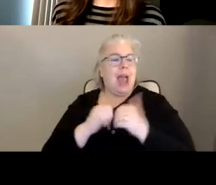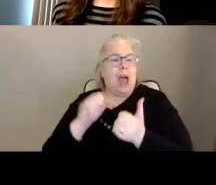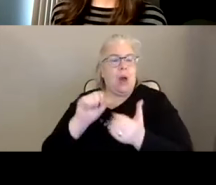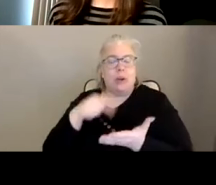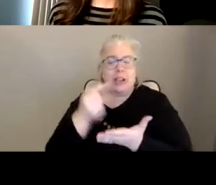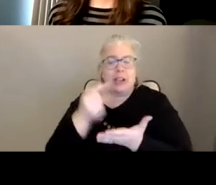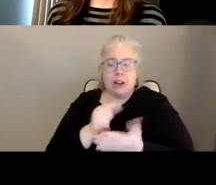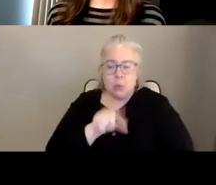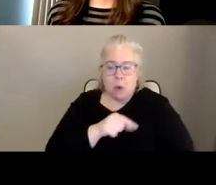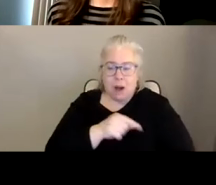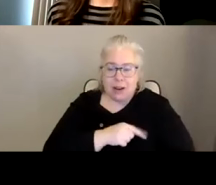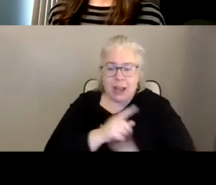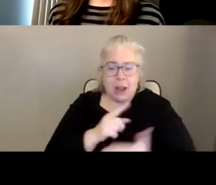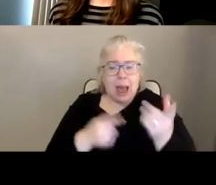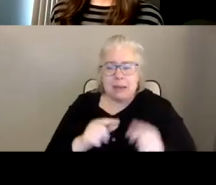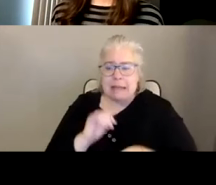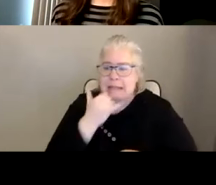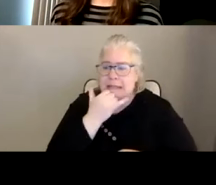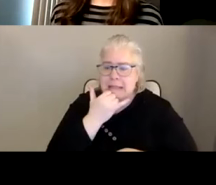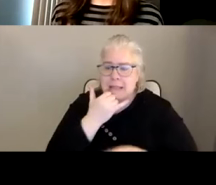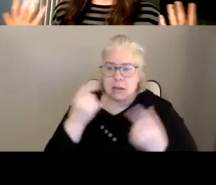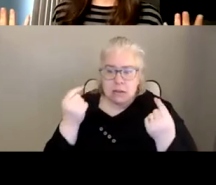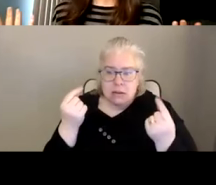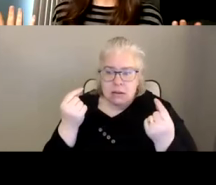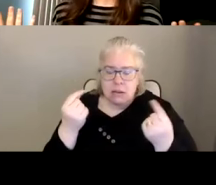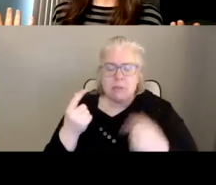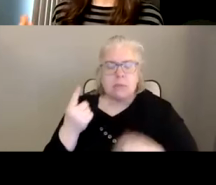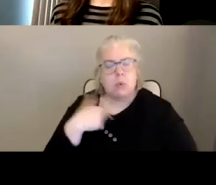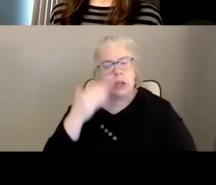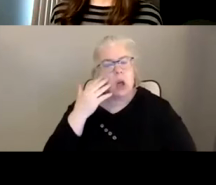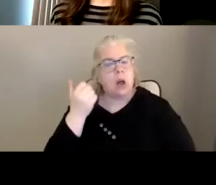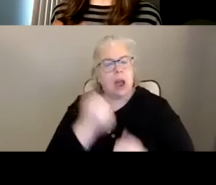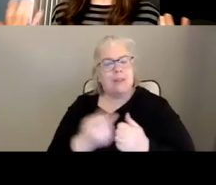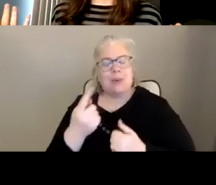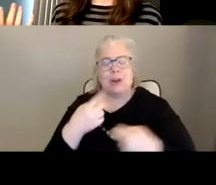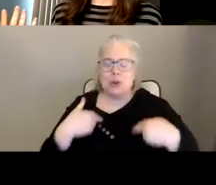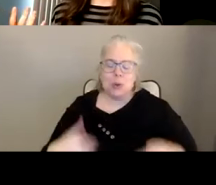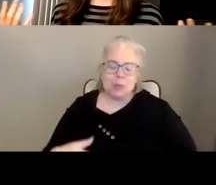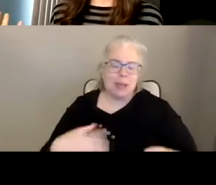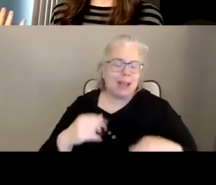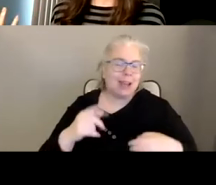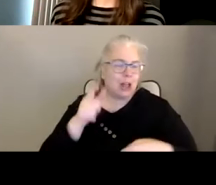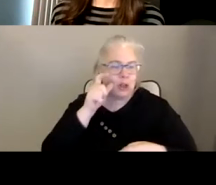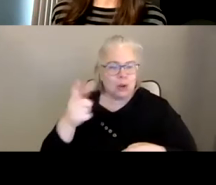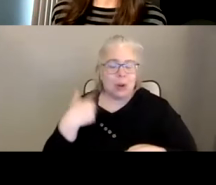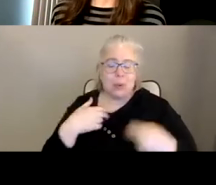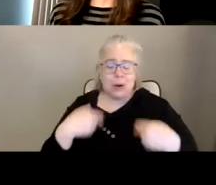and what happens if something goes wrong? So we all know, everyone's human and at LUNA we're using humans